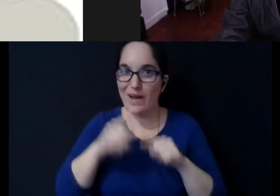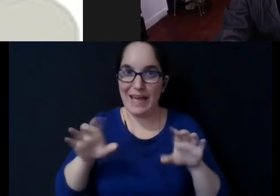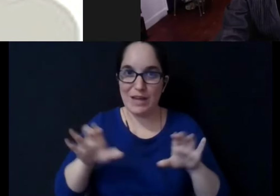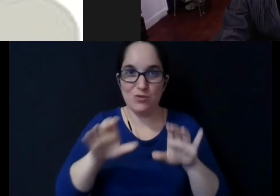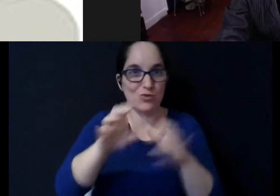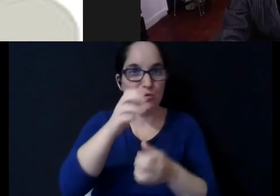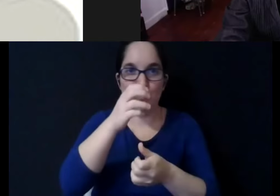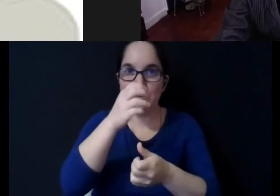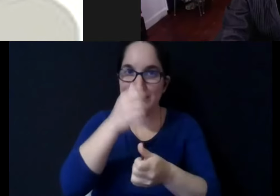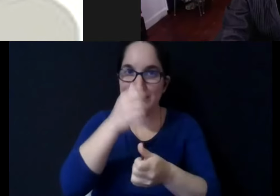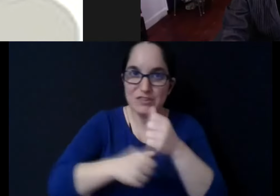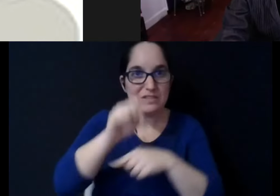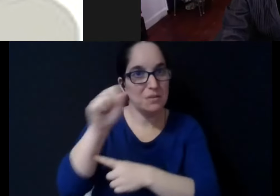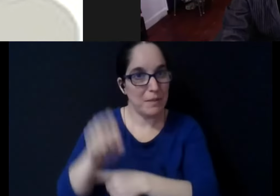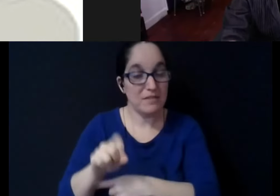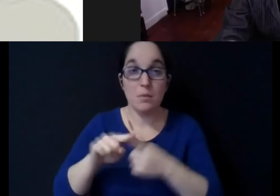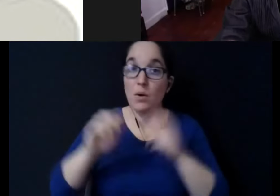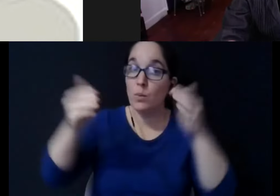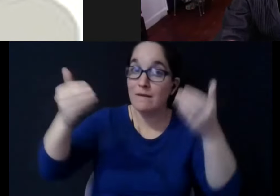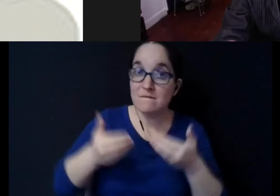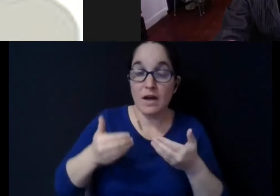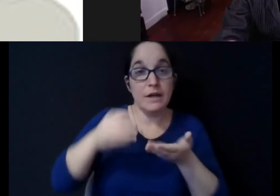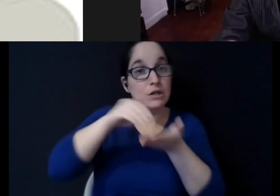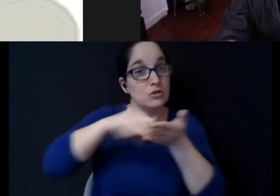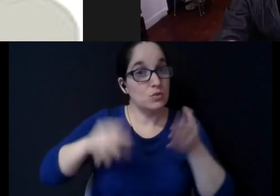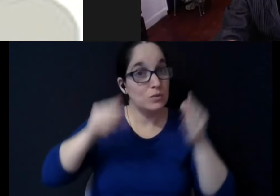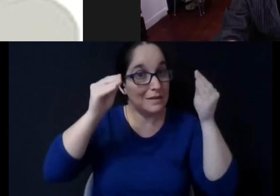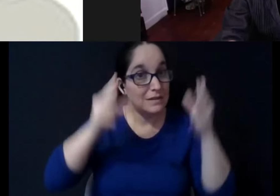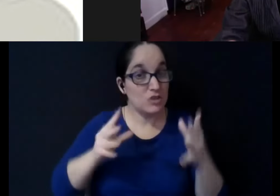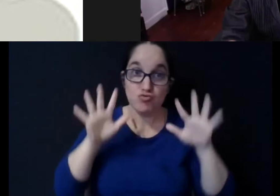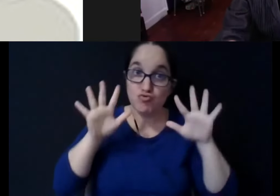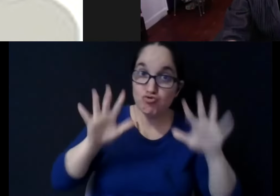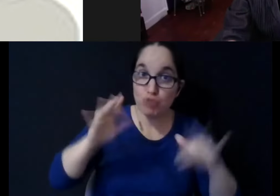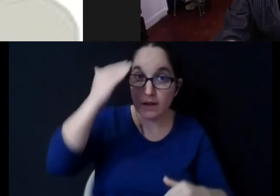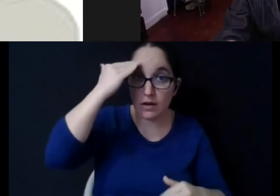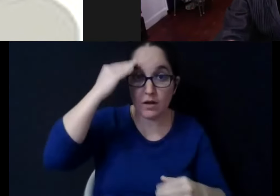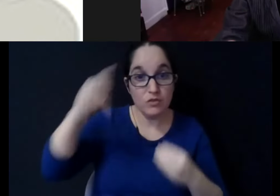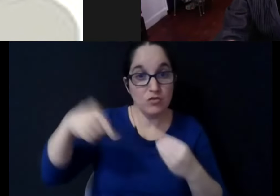student teachers with great knowledge on certain people over regions for the co-creation